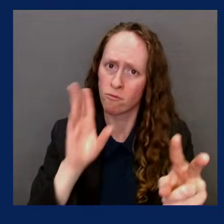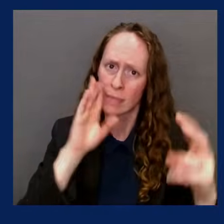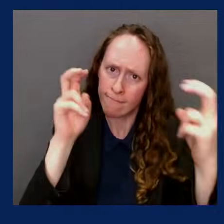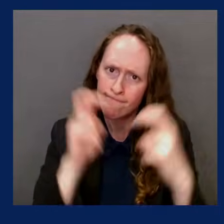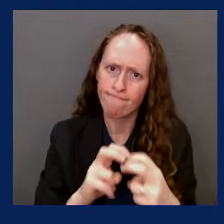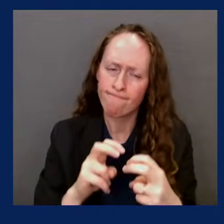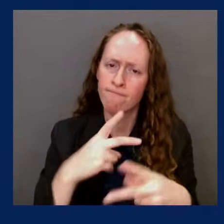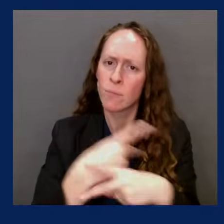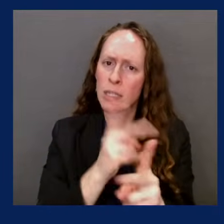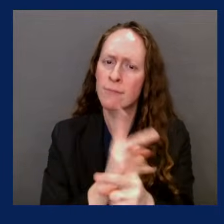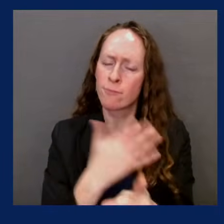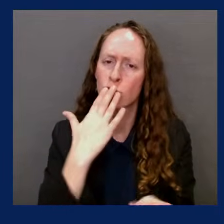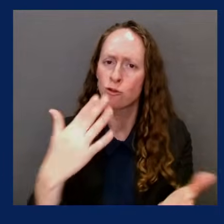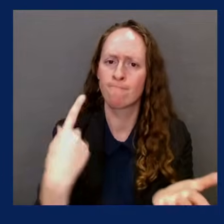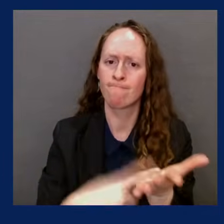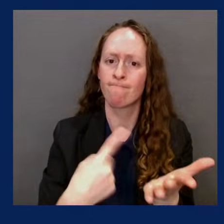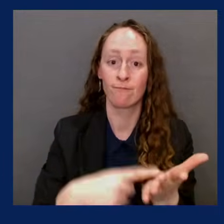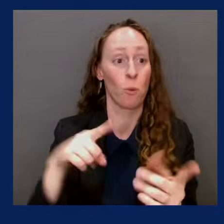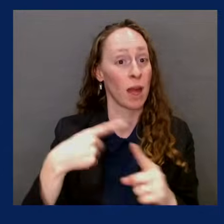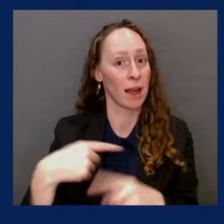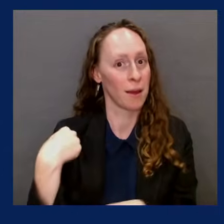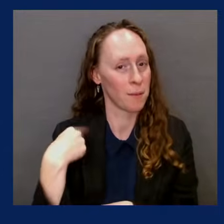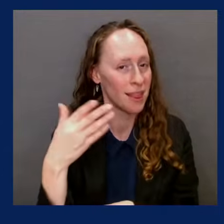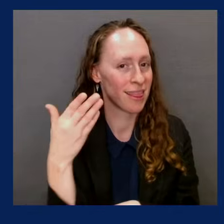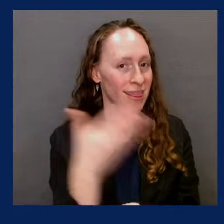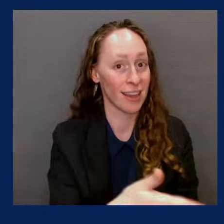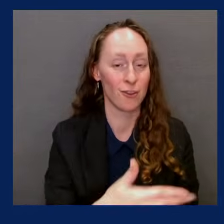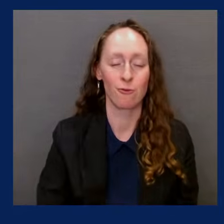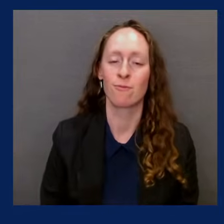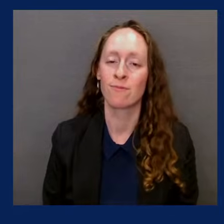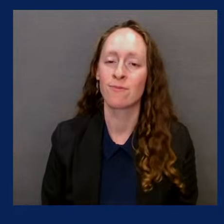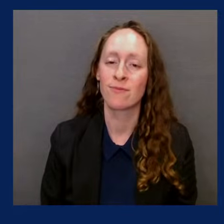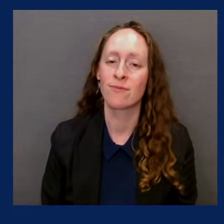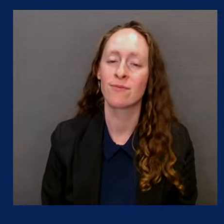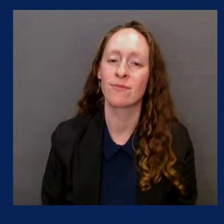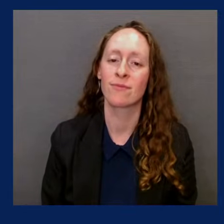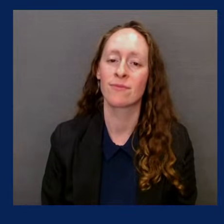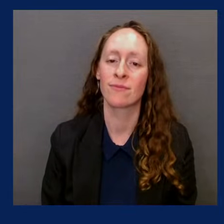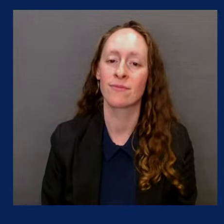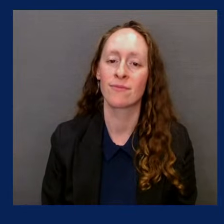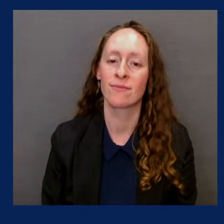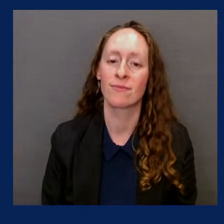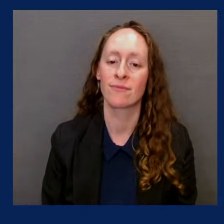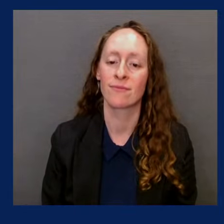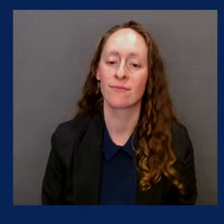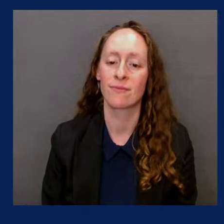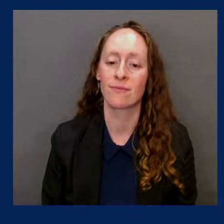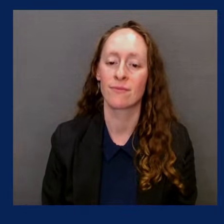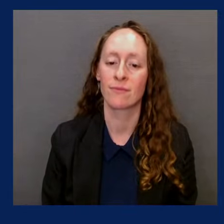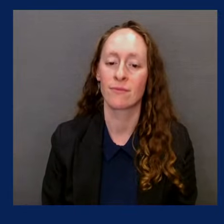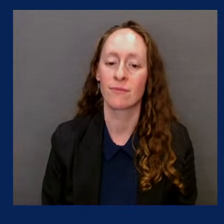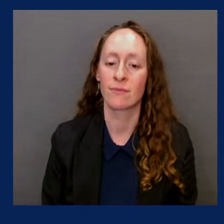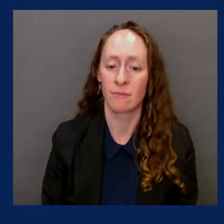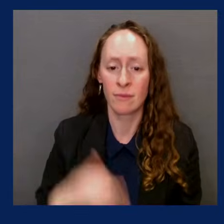President Biden: The context of extreme competition was not conflict. Read the whole paragraph.